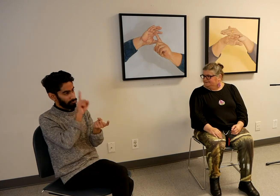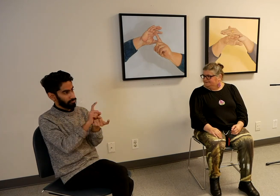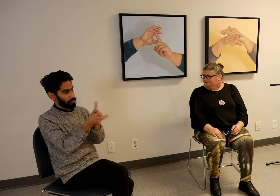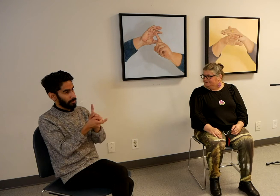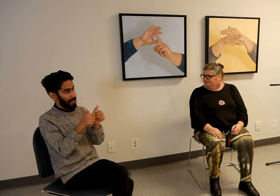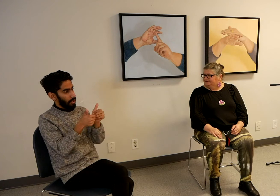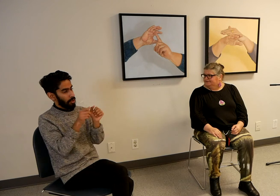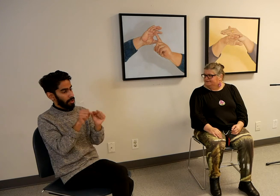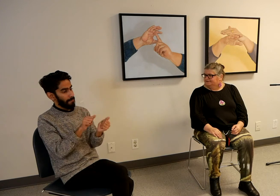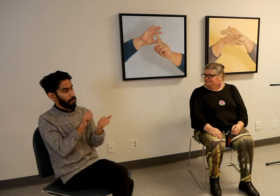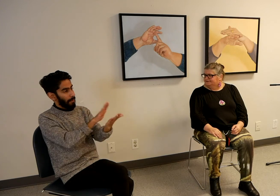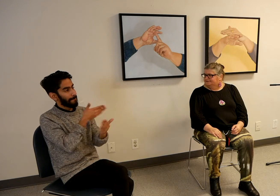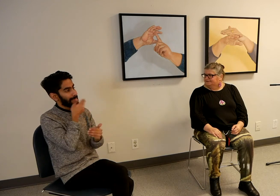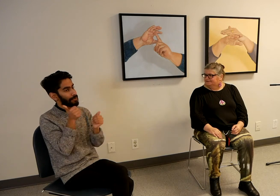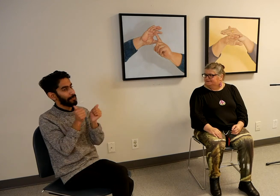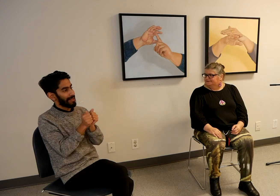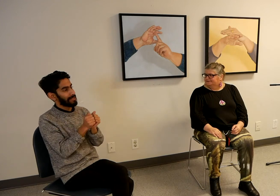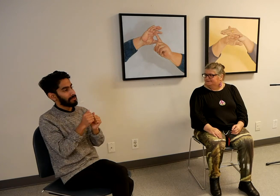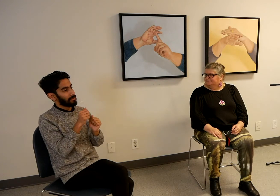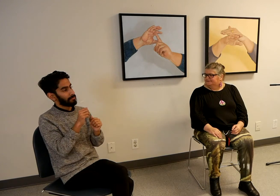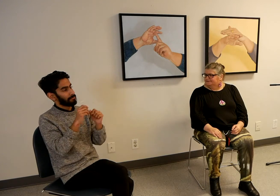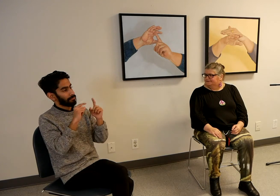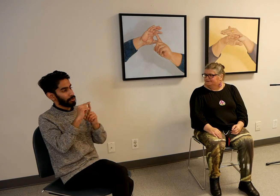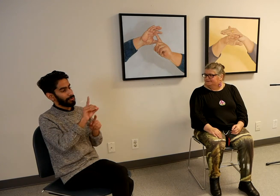but it's really important to change that narrative and come with a better